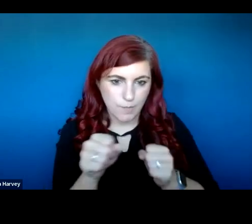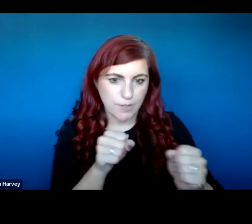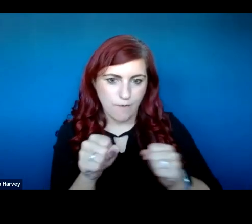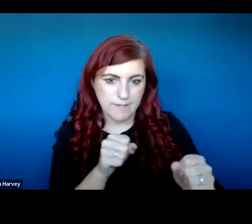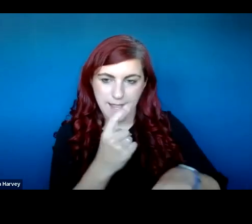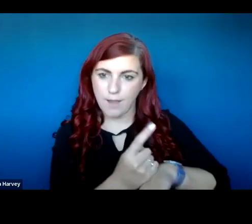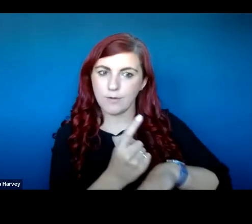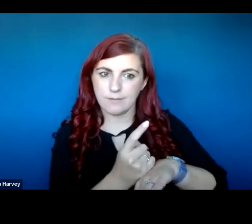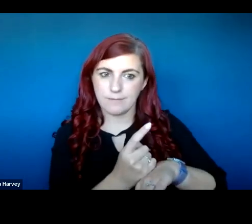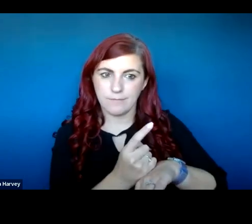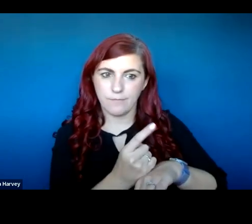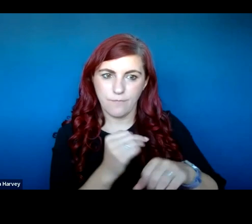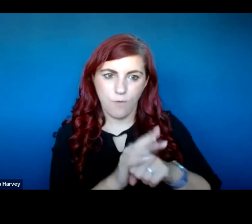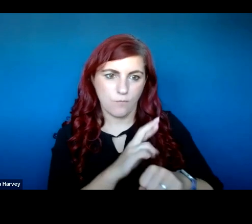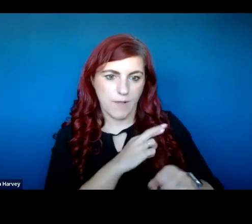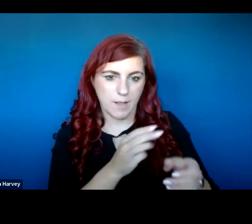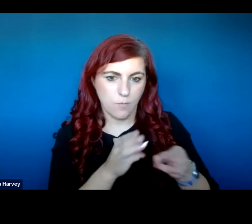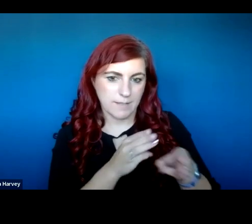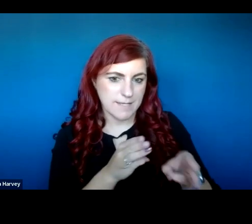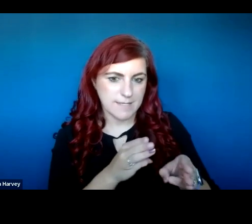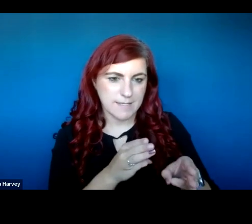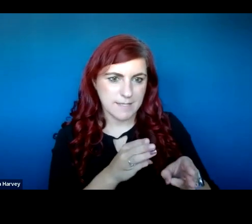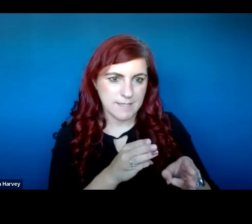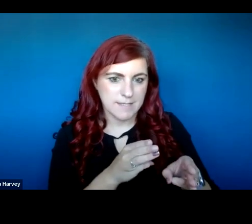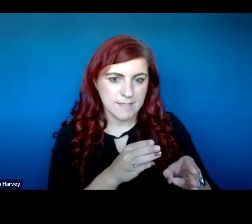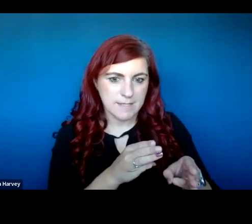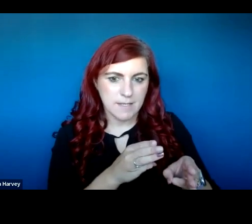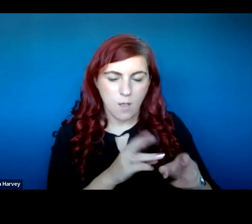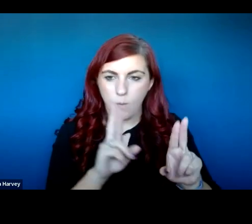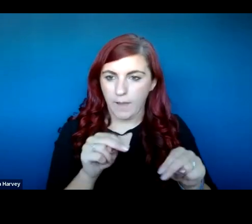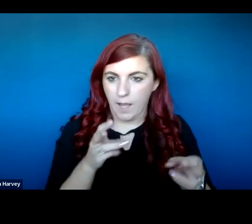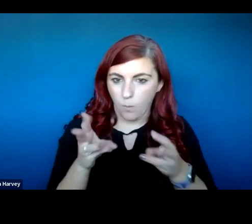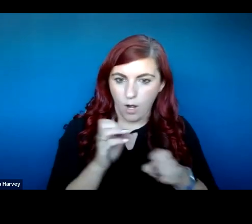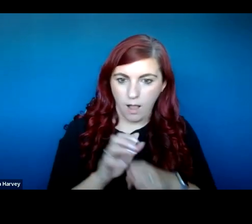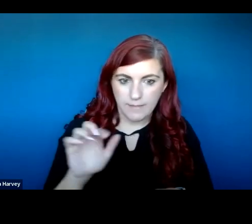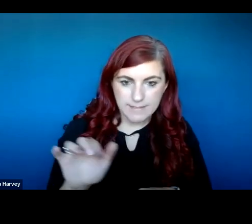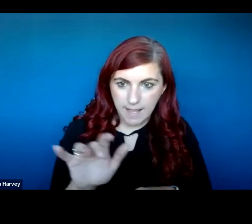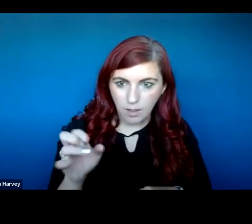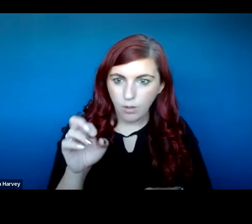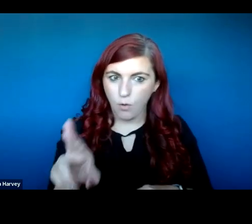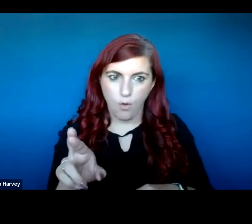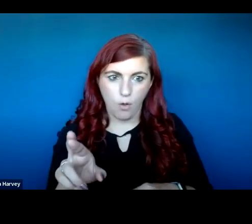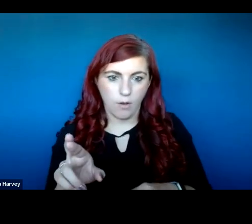We can be front of house, working on the till, or be on the floor like being a